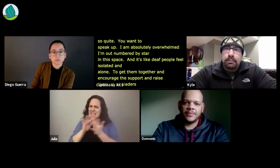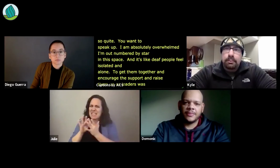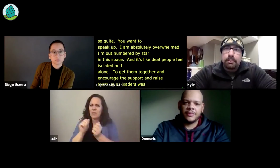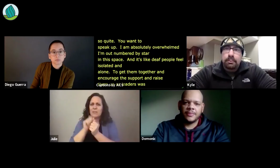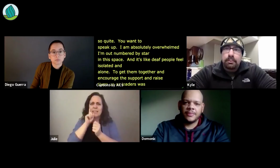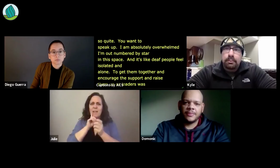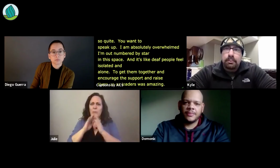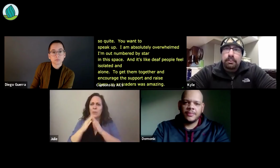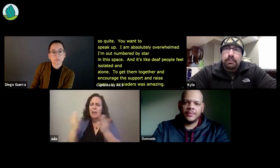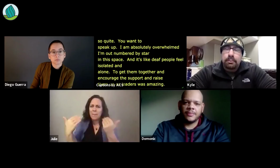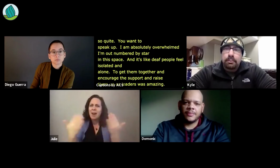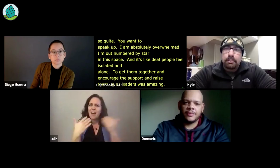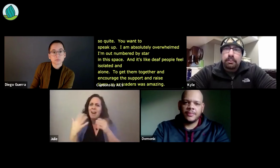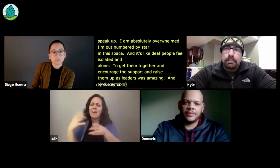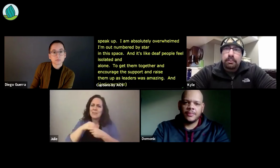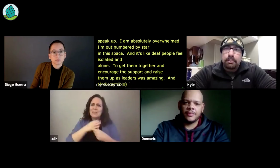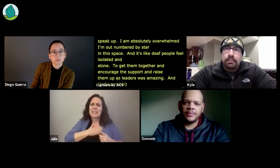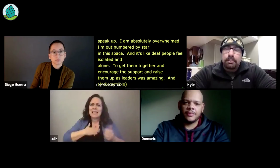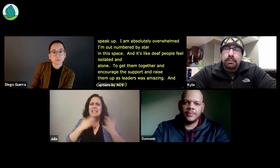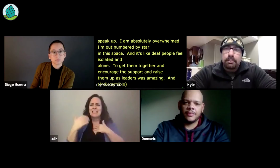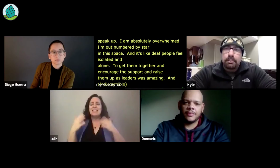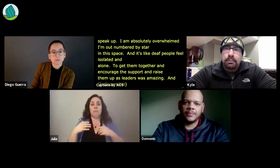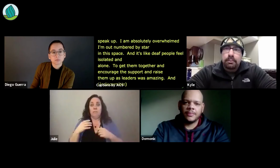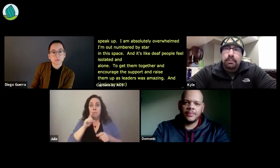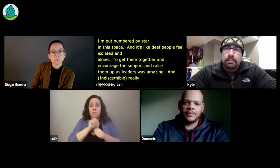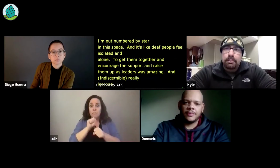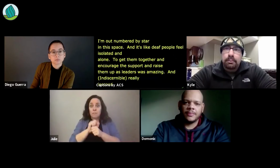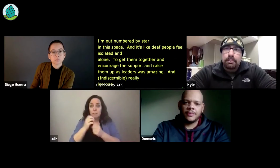was more networking with deaf people saying, hey, come on. Everybody come.